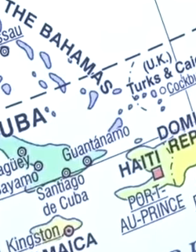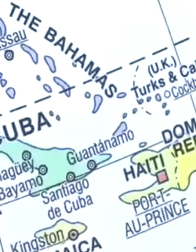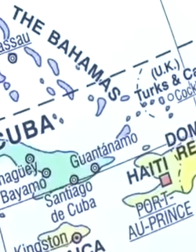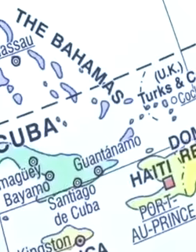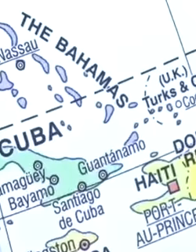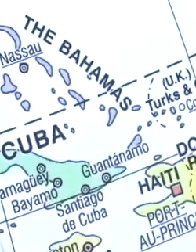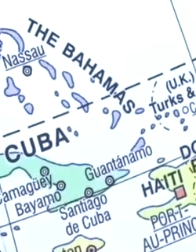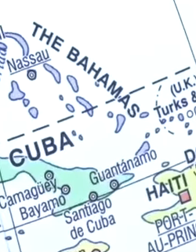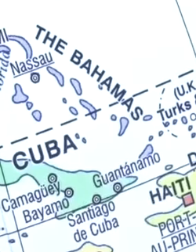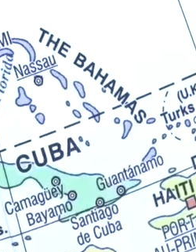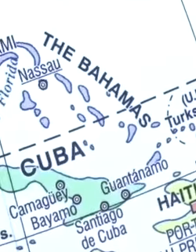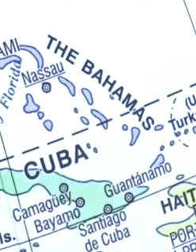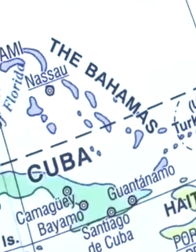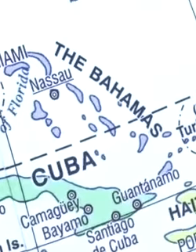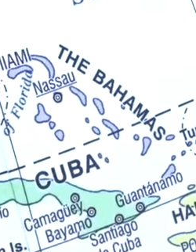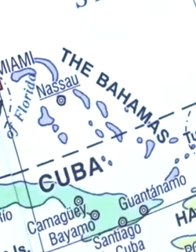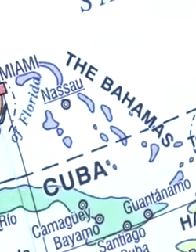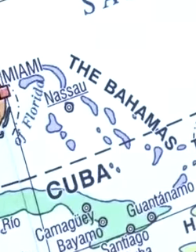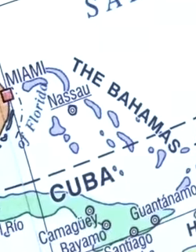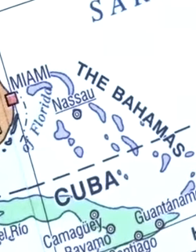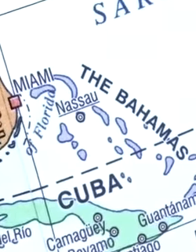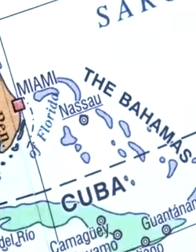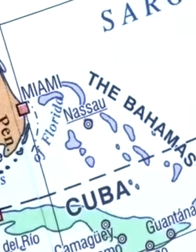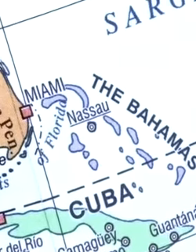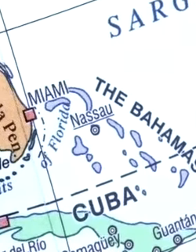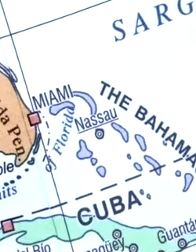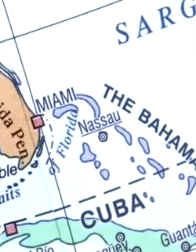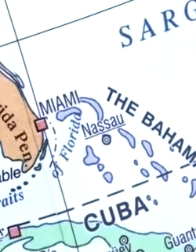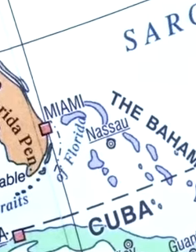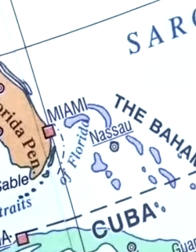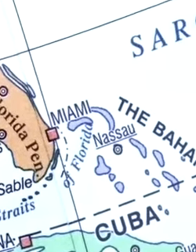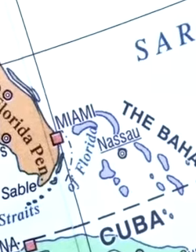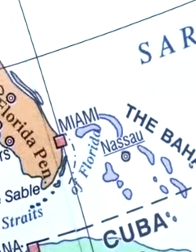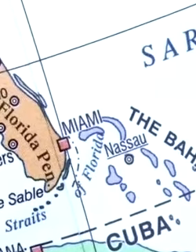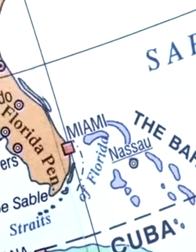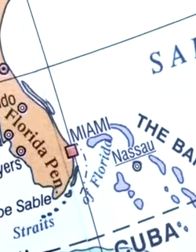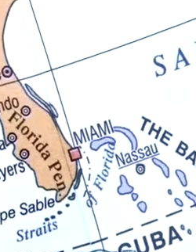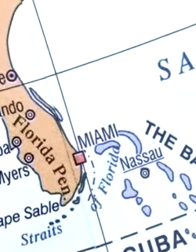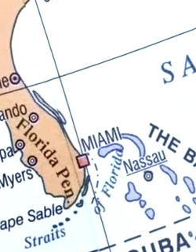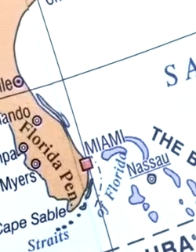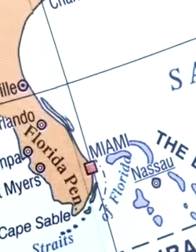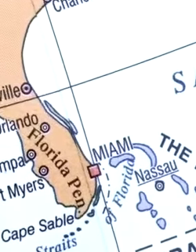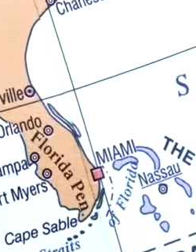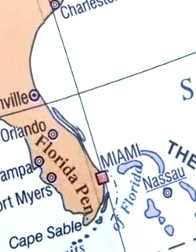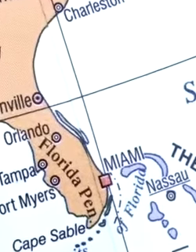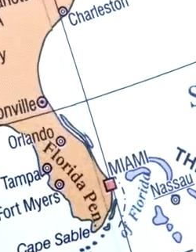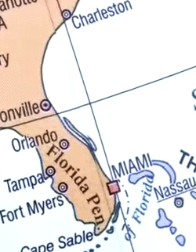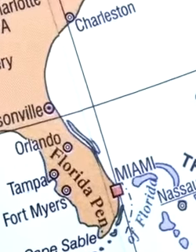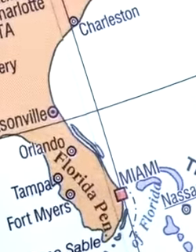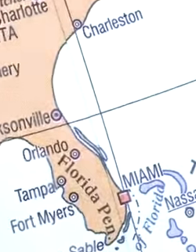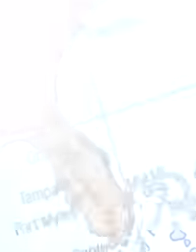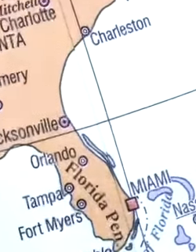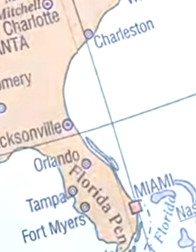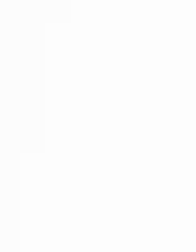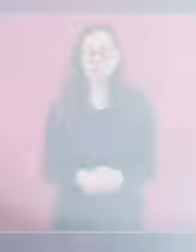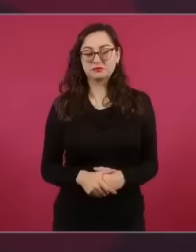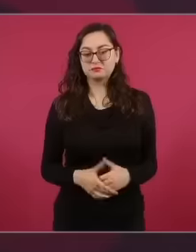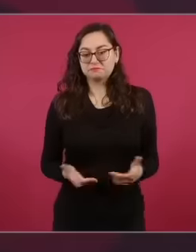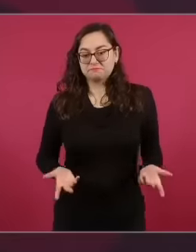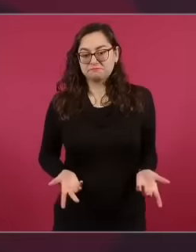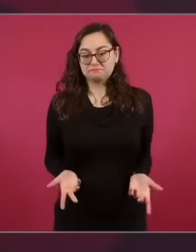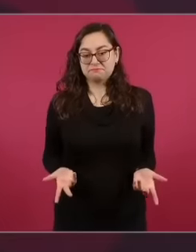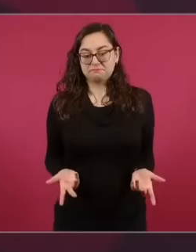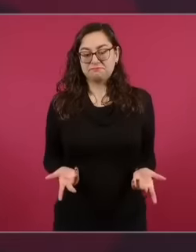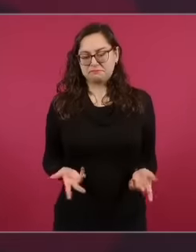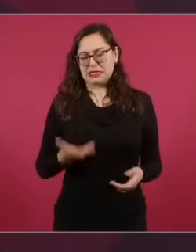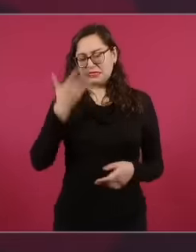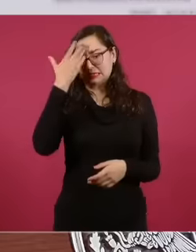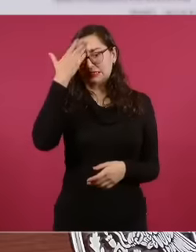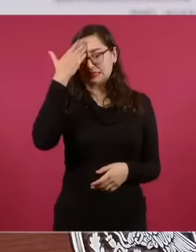said it and it is public domain we were